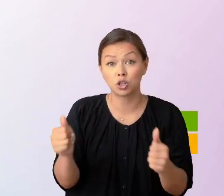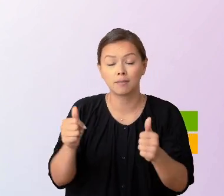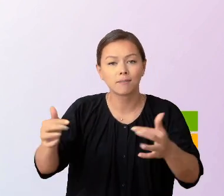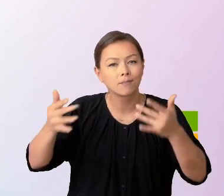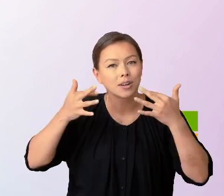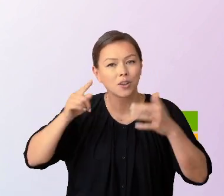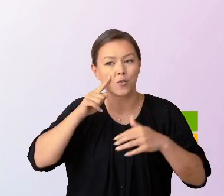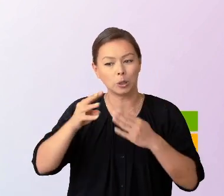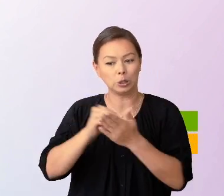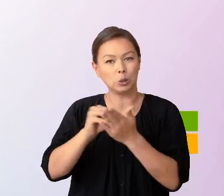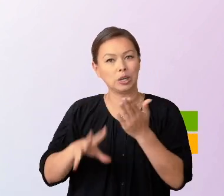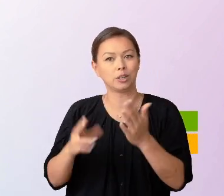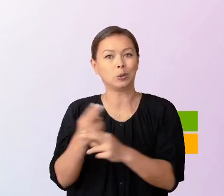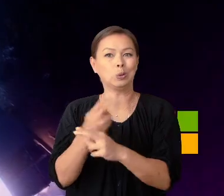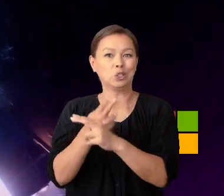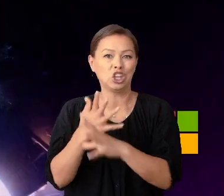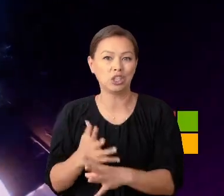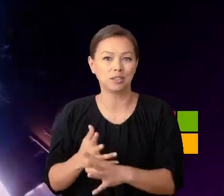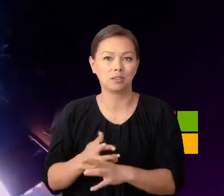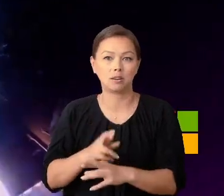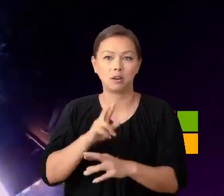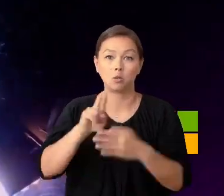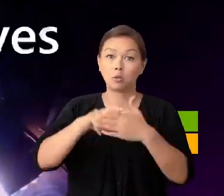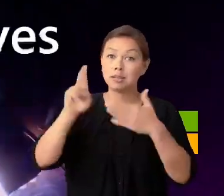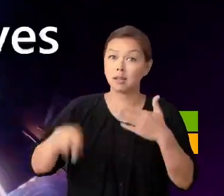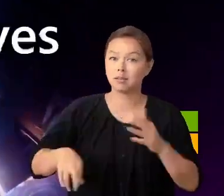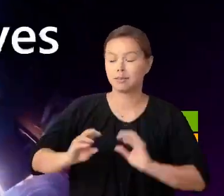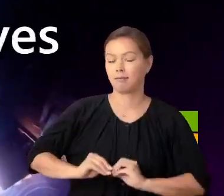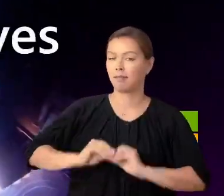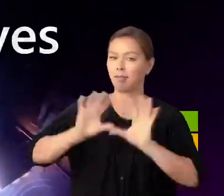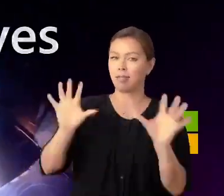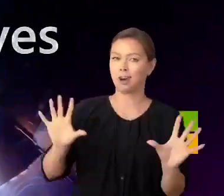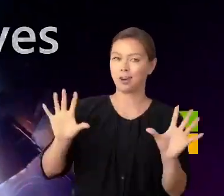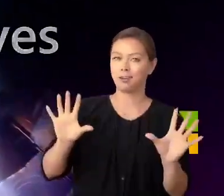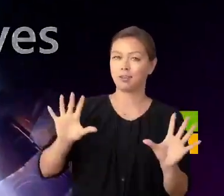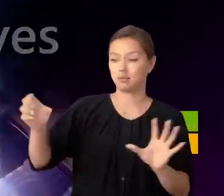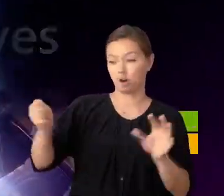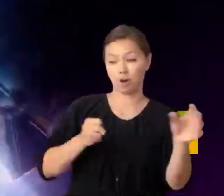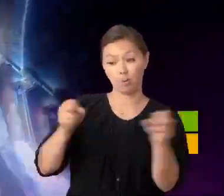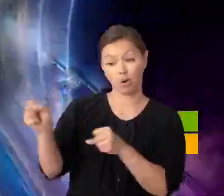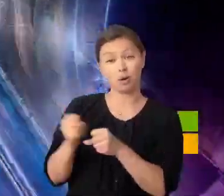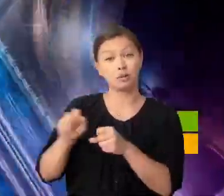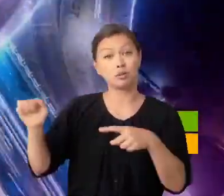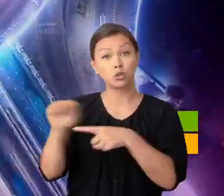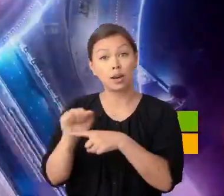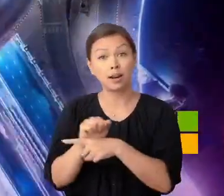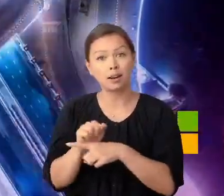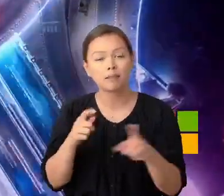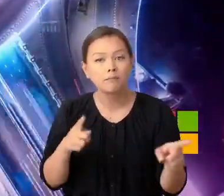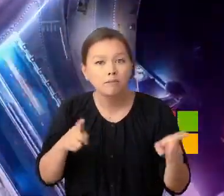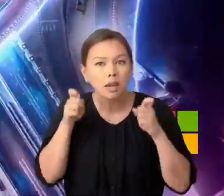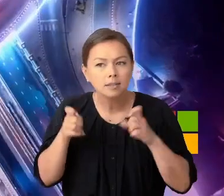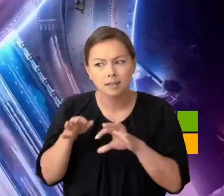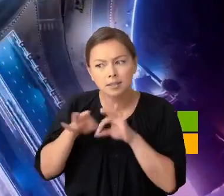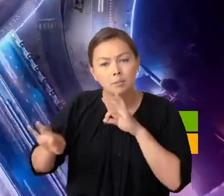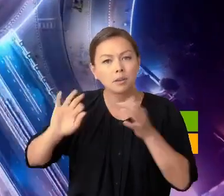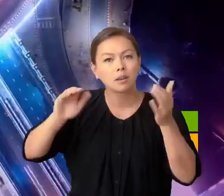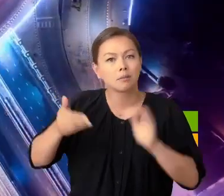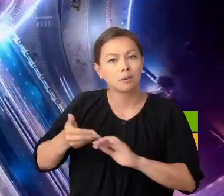friendly to student users. The results speak for themselves. Business Central makes onboarding and training faster and simpler